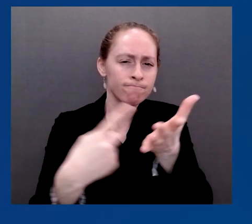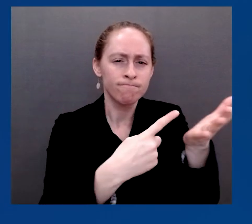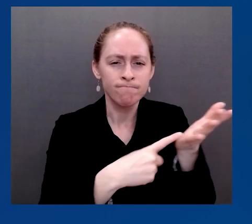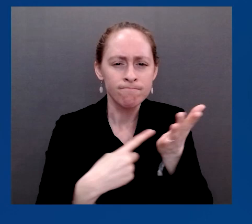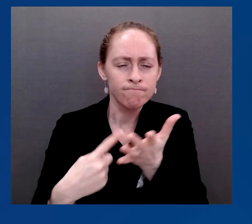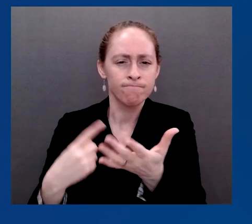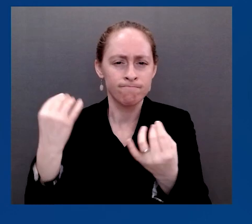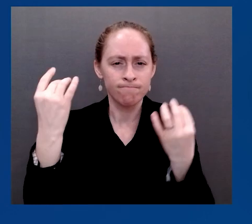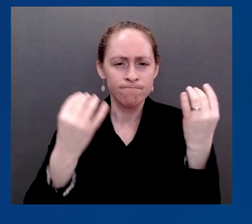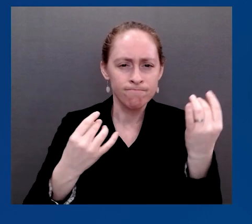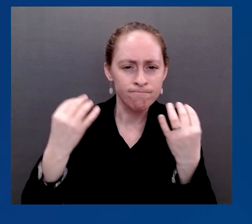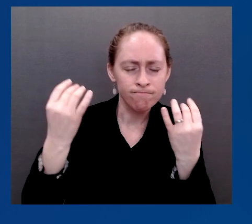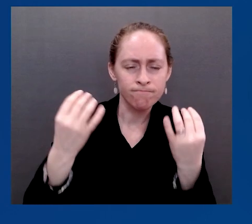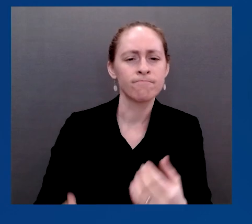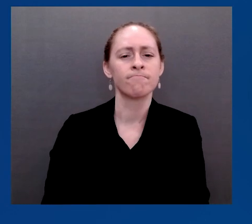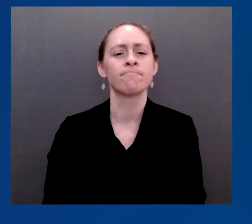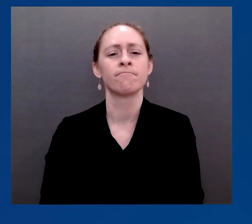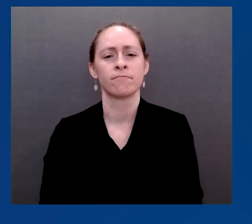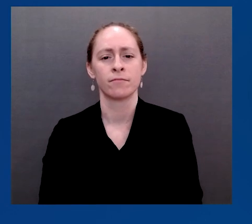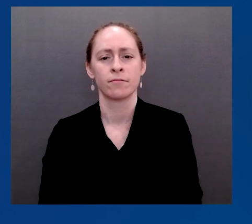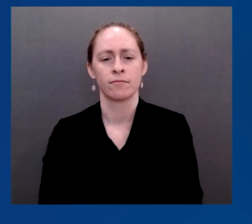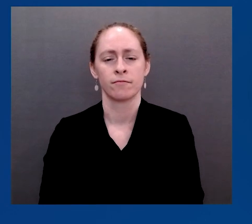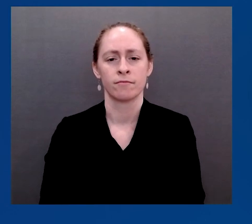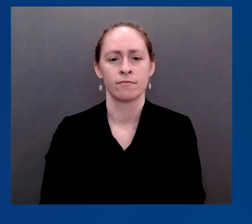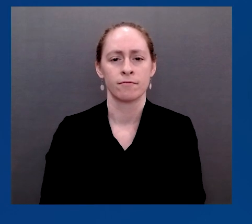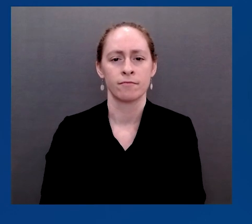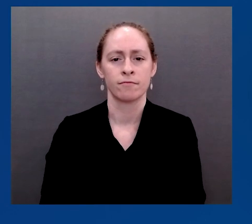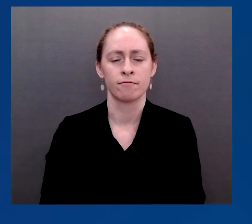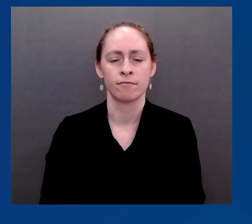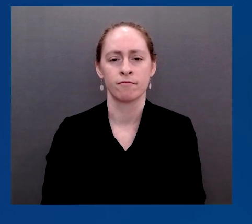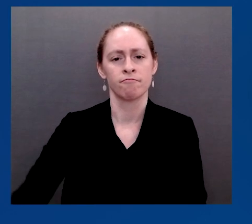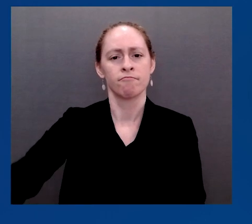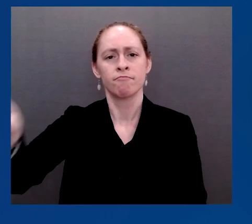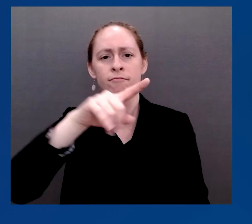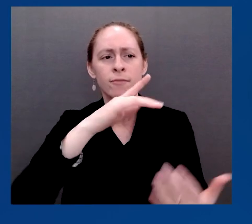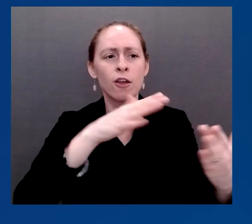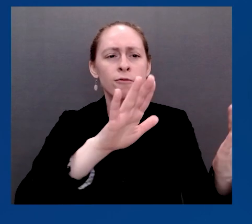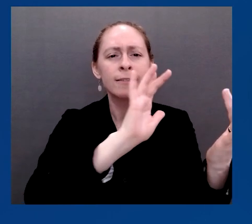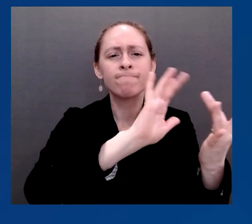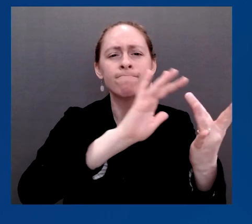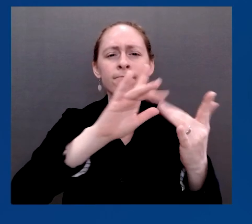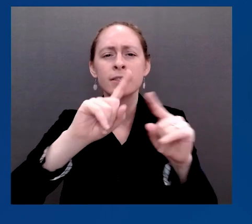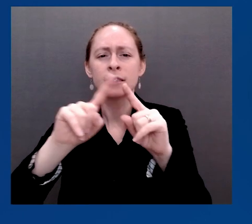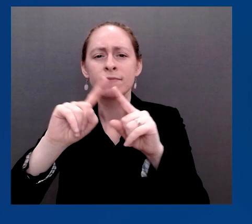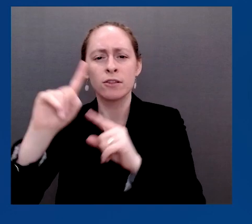and outside public health experts and doctors and local public health officials on steps